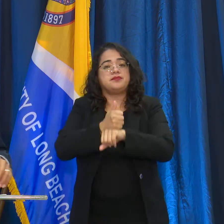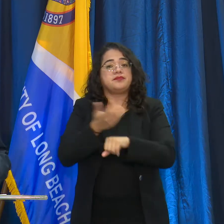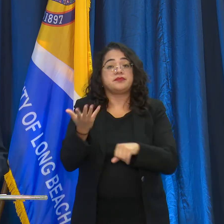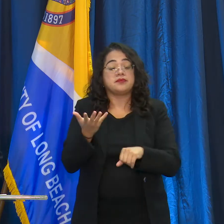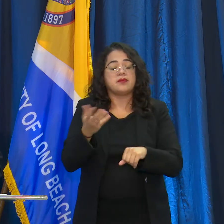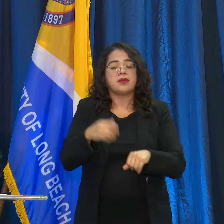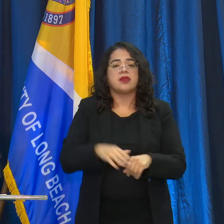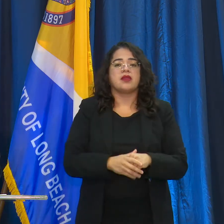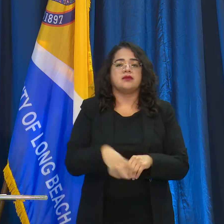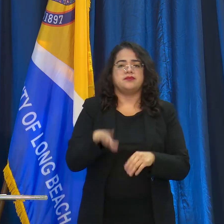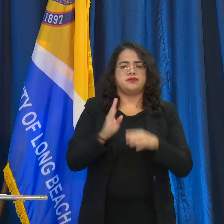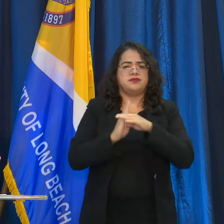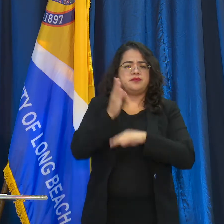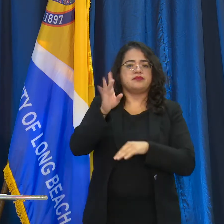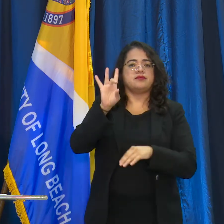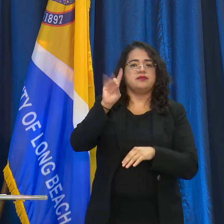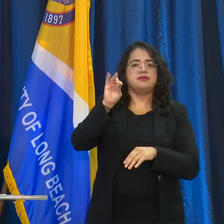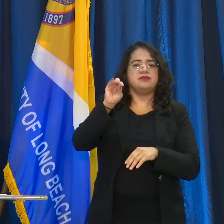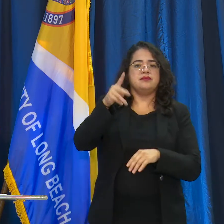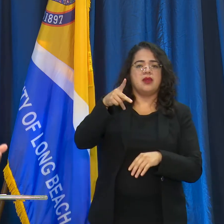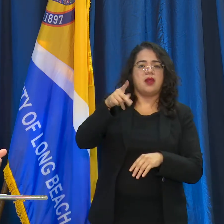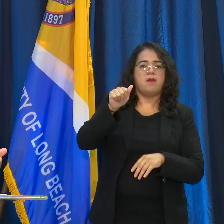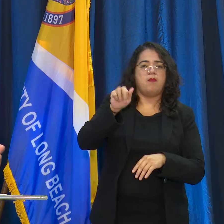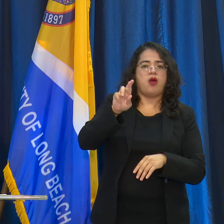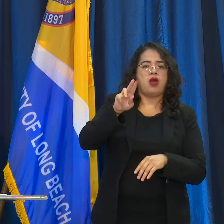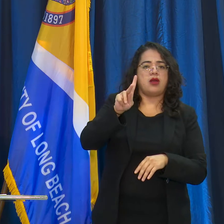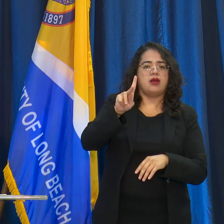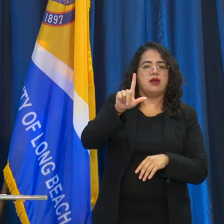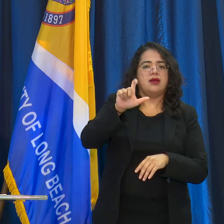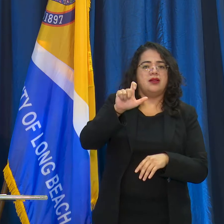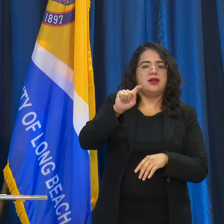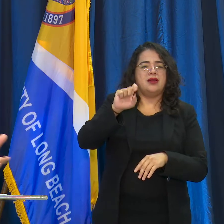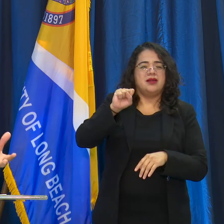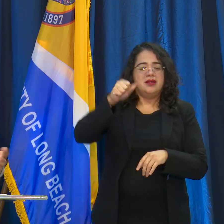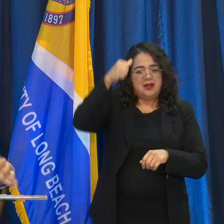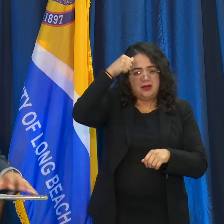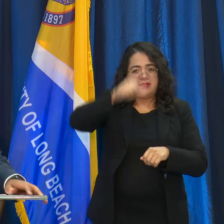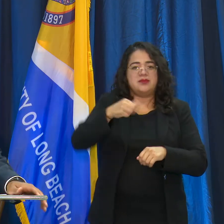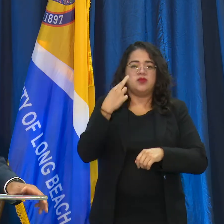more than 80 parklets across the city, providing additional outdoor dining for